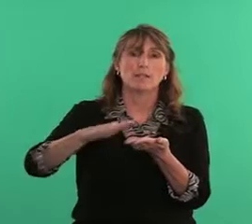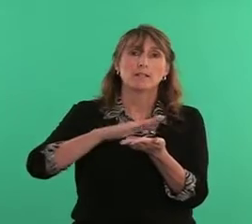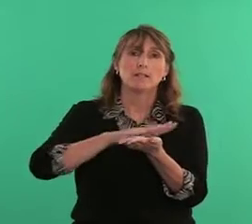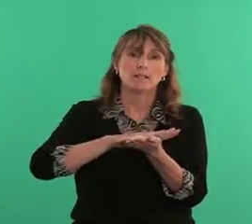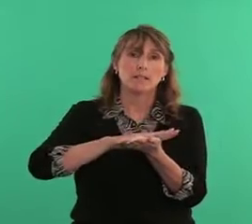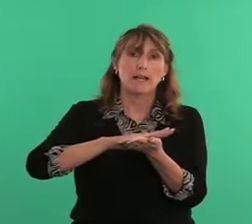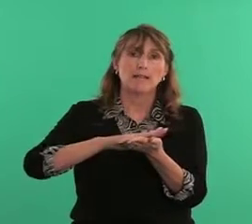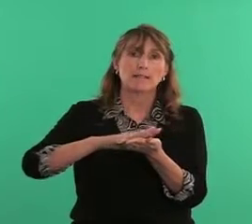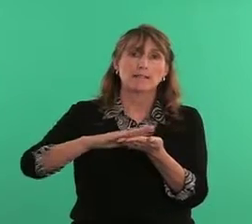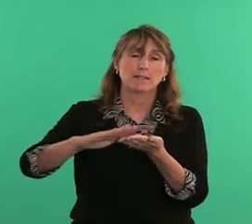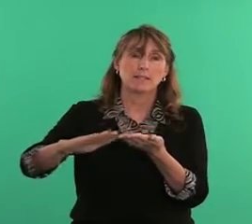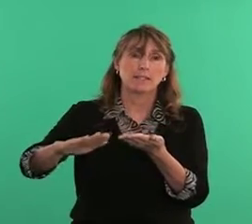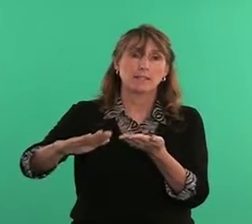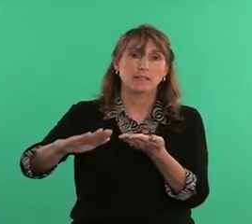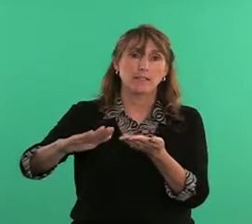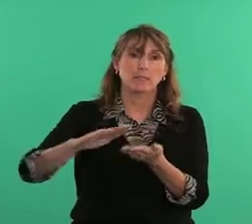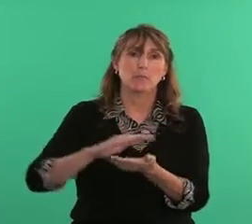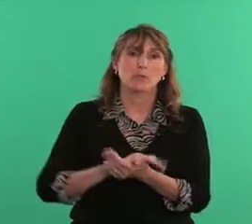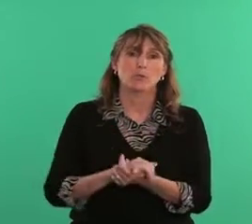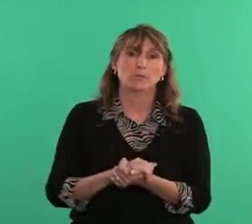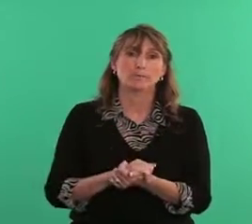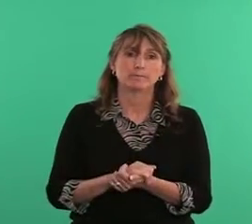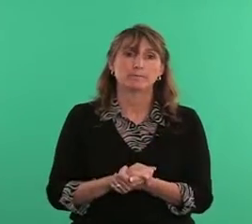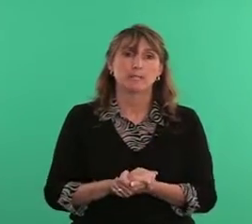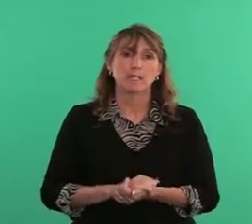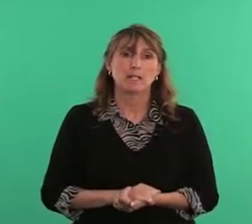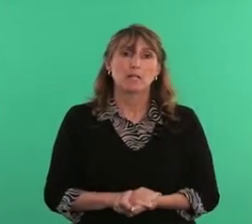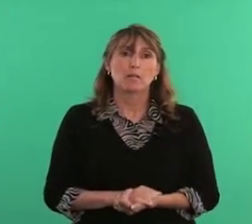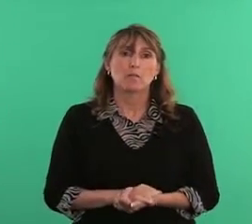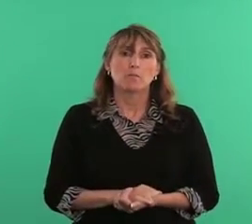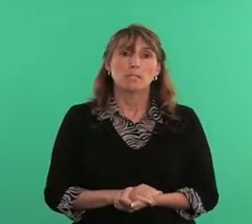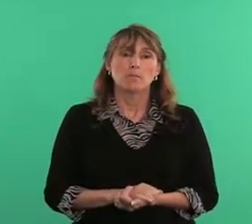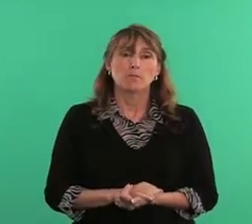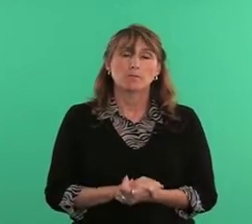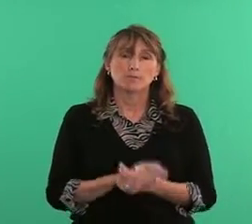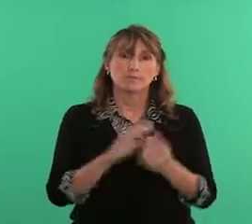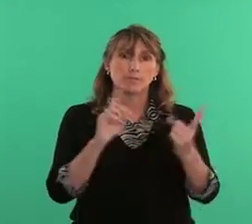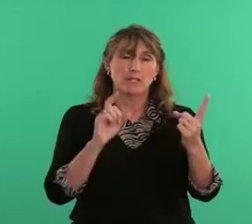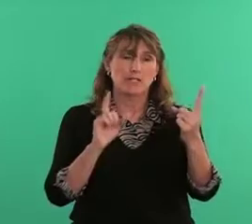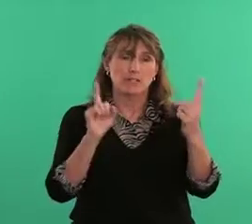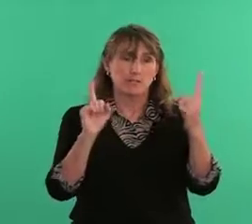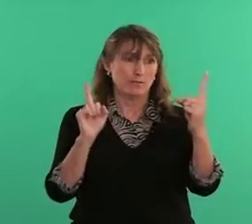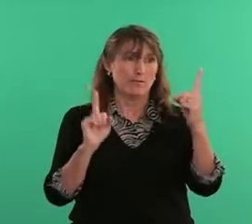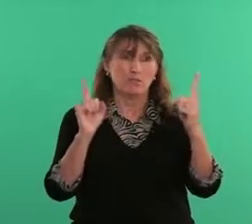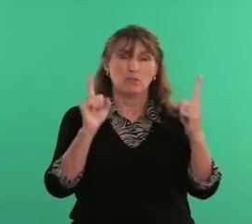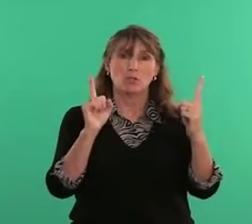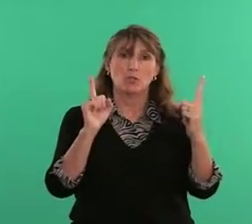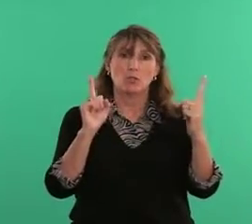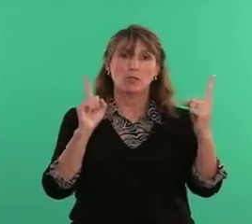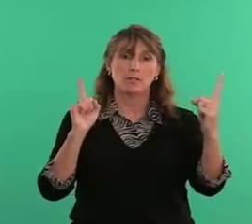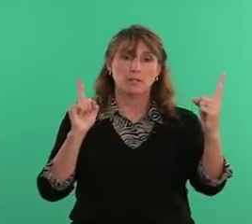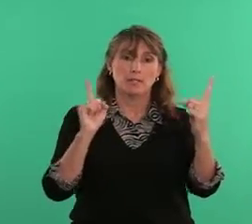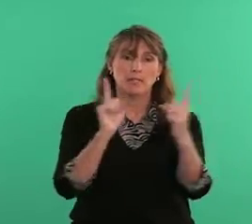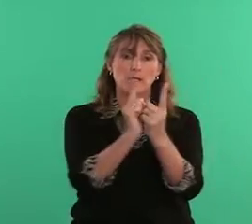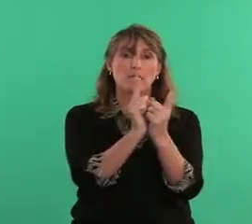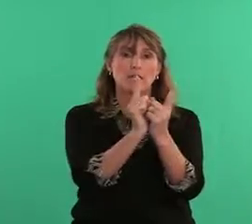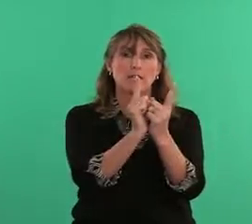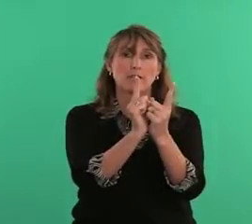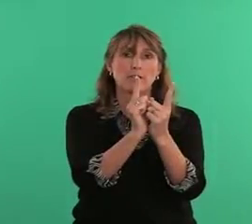nice, clean, and pure meet you is, these are two people and they come together